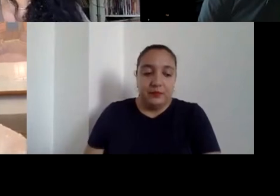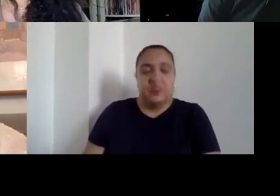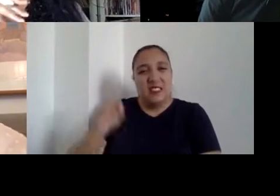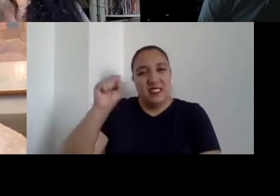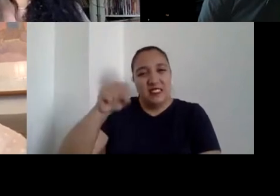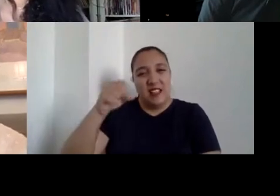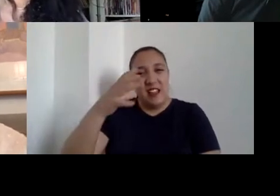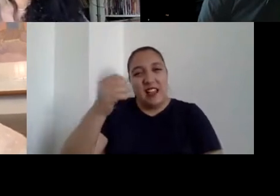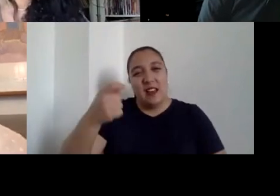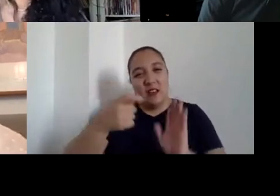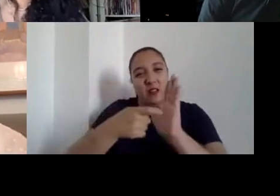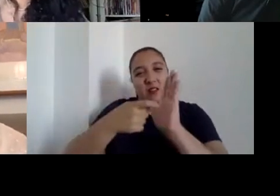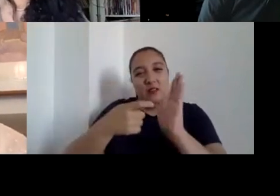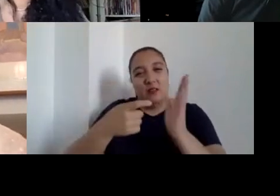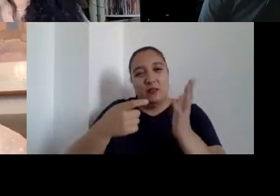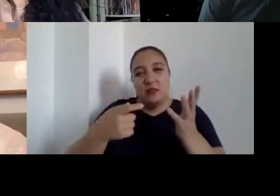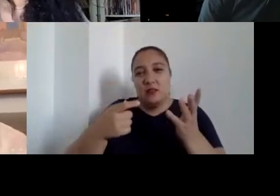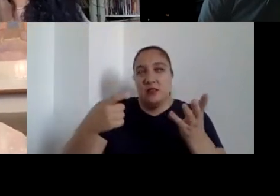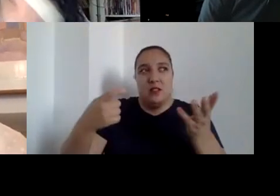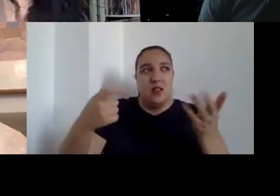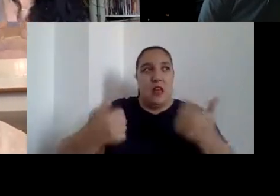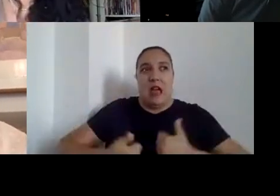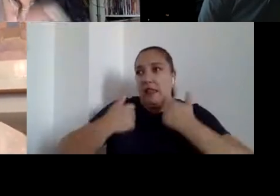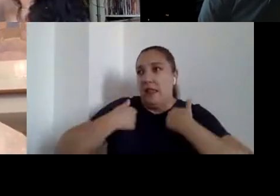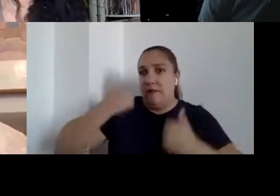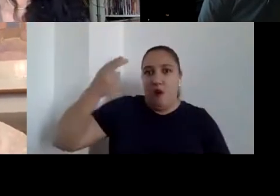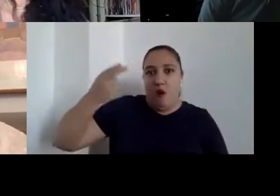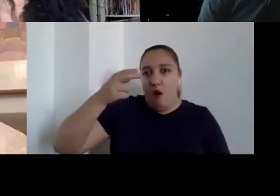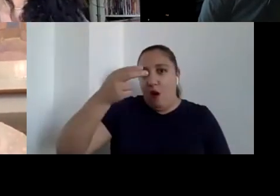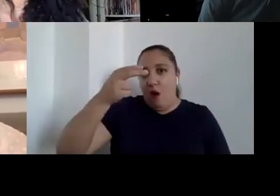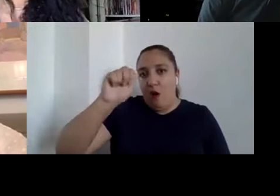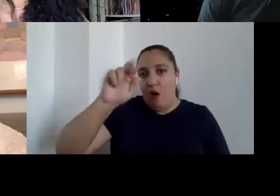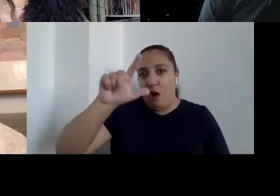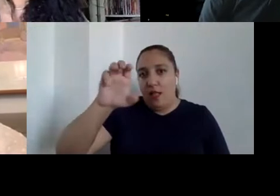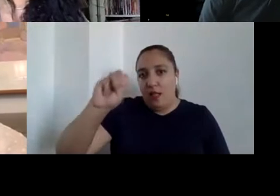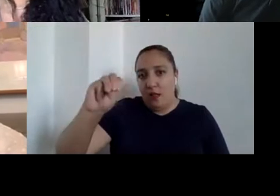university. We're in Harlem. I love that and I'm doing intergenerational work, which a